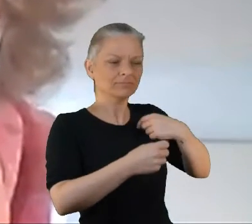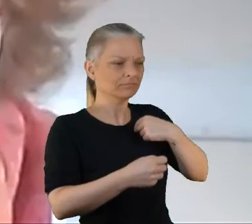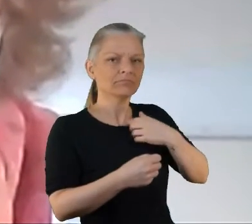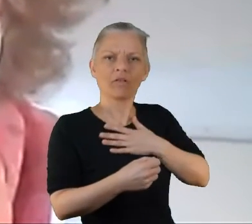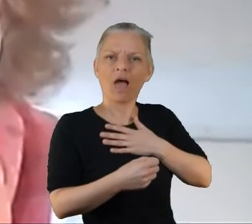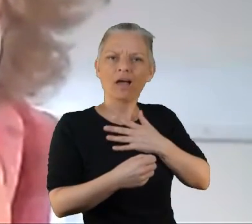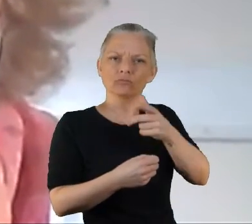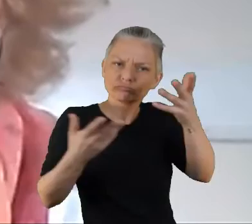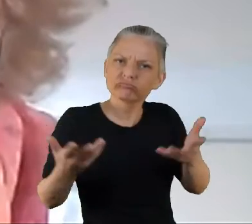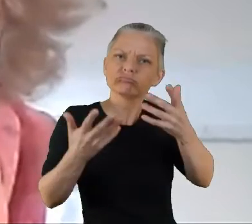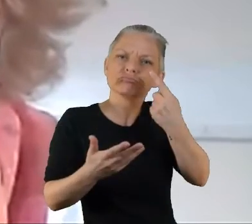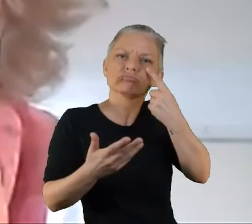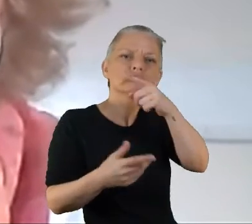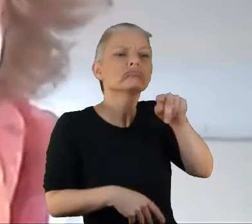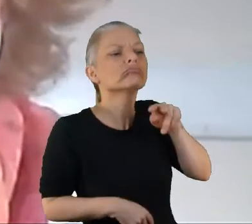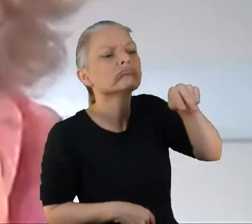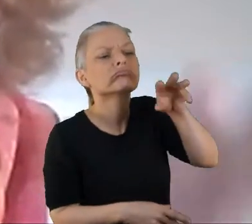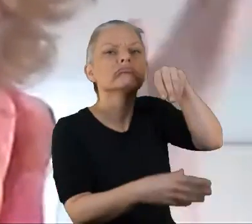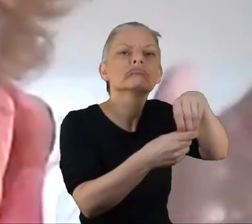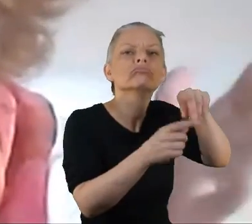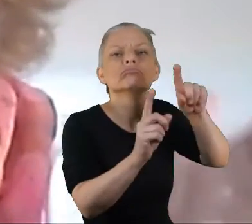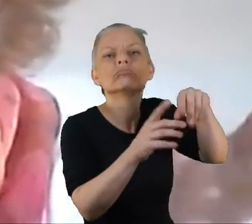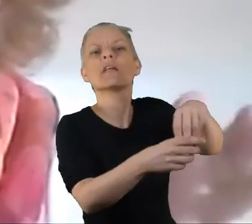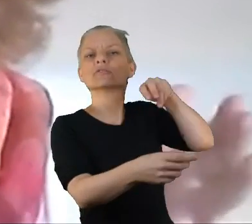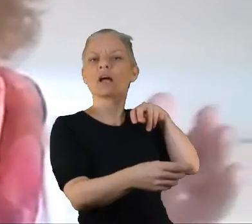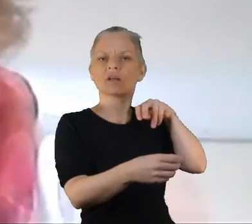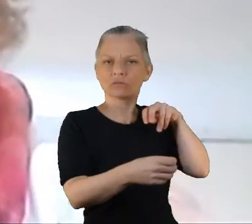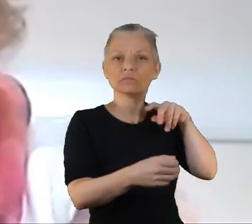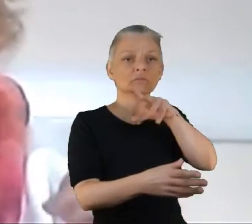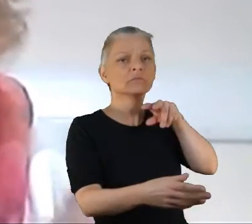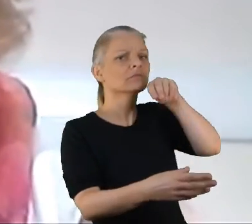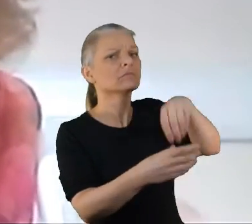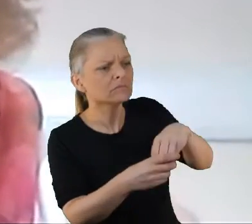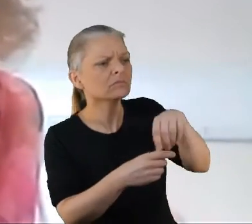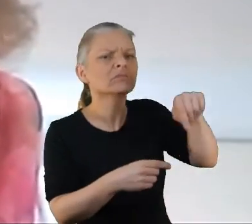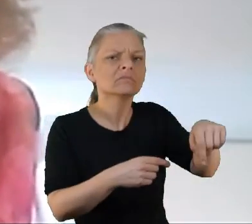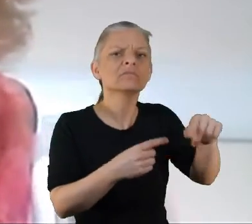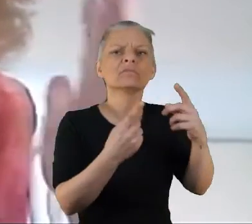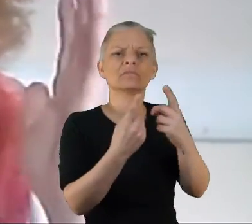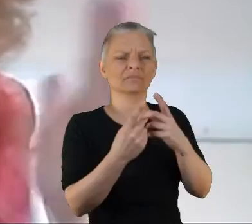that place that’s a safe space, with a beginning and an end. And I really like to encourage a nice